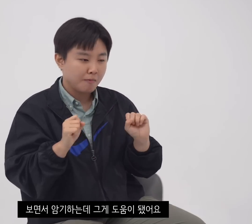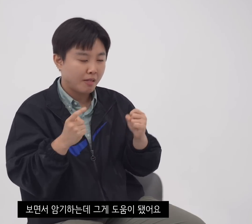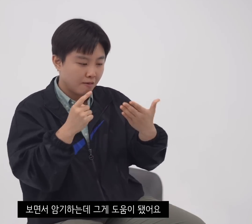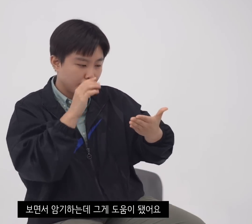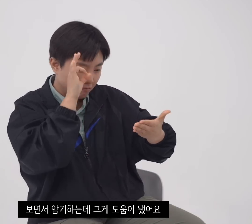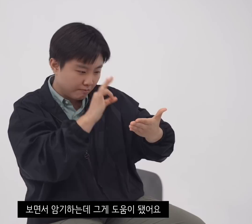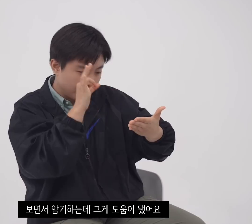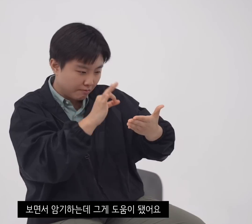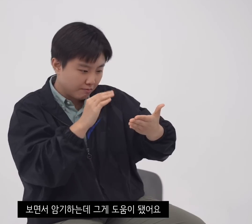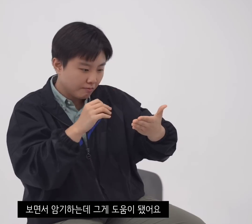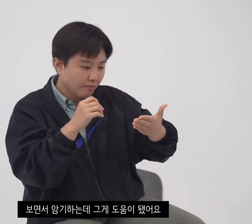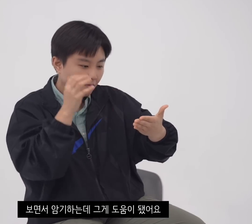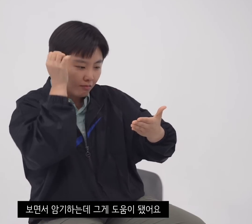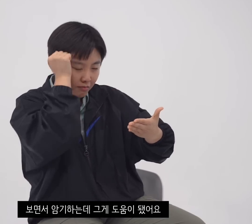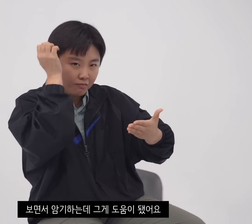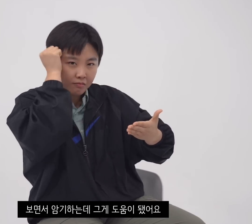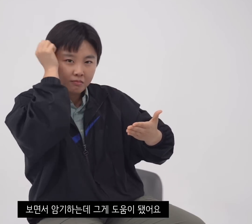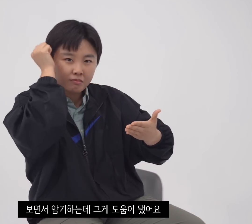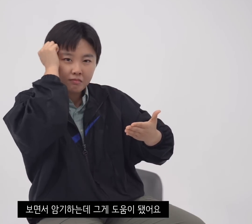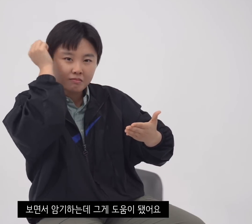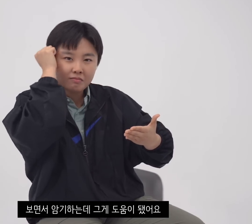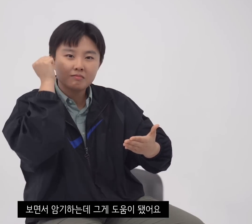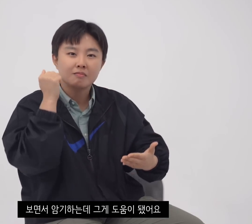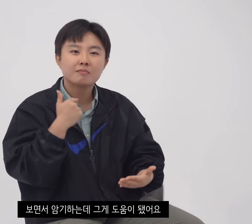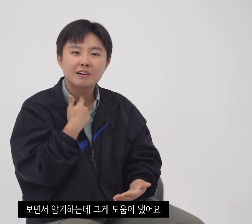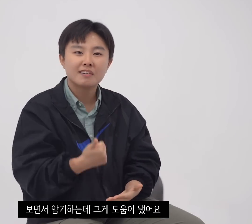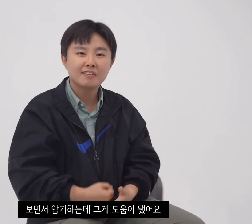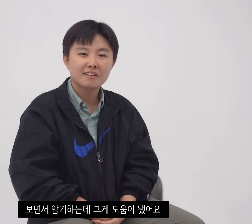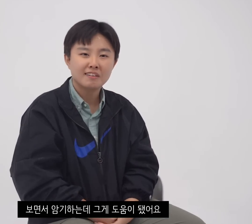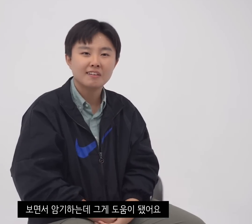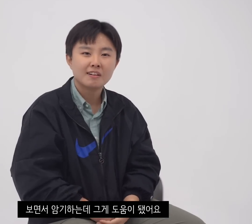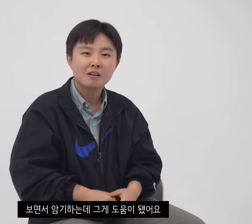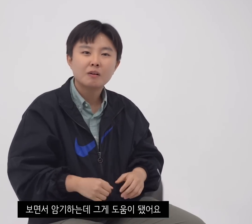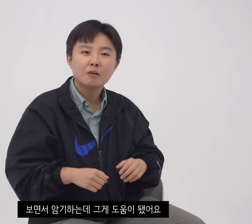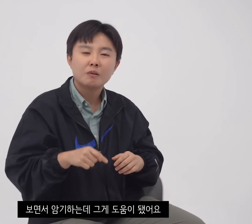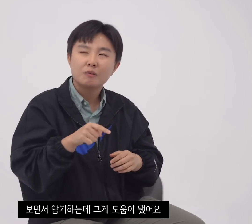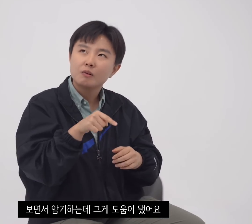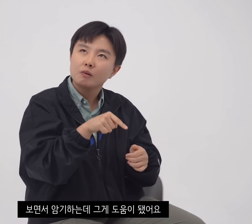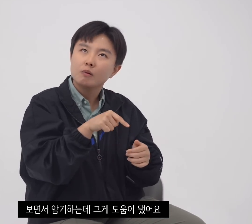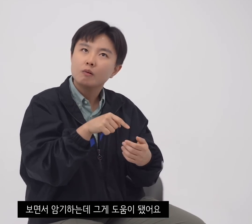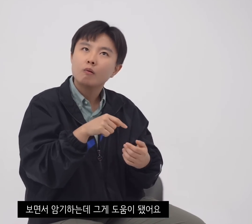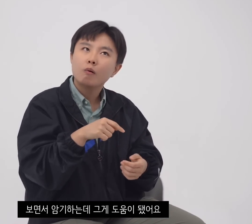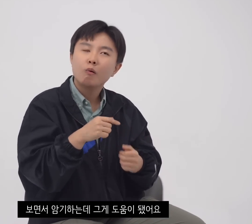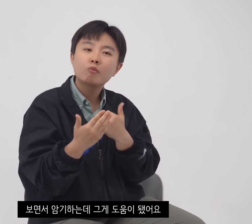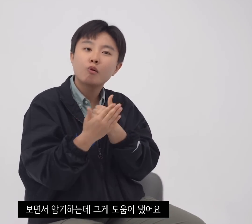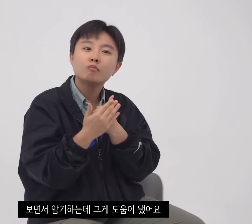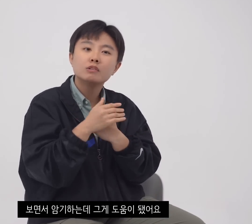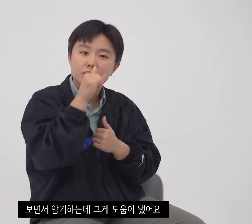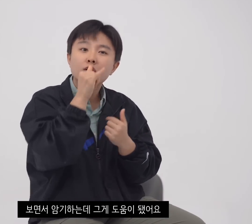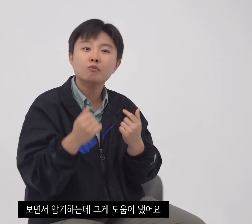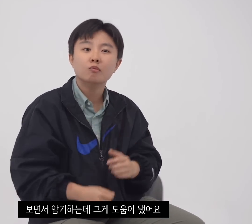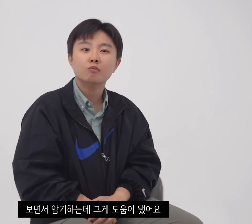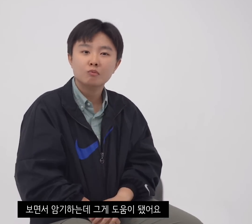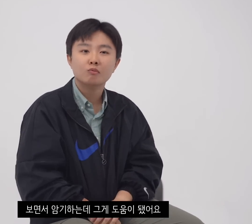That helped me memorize while watching.